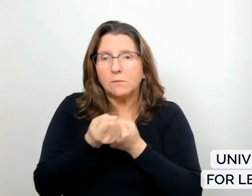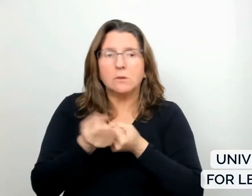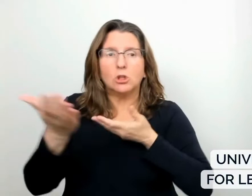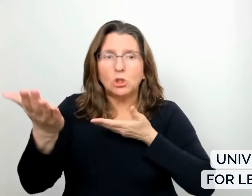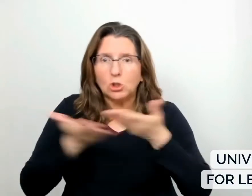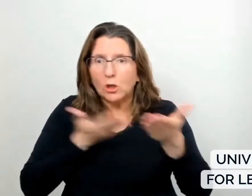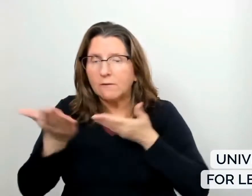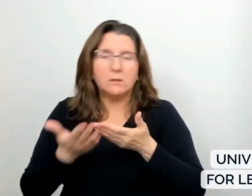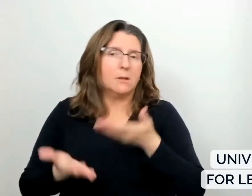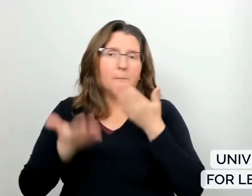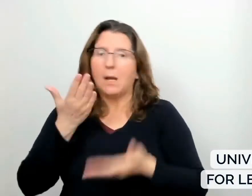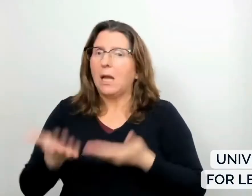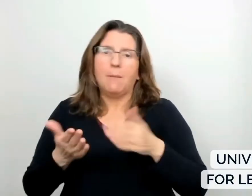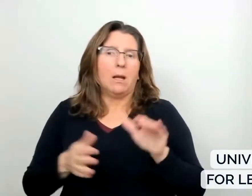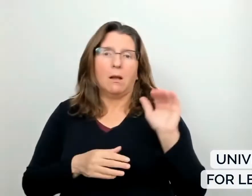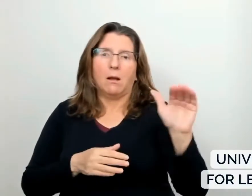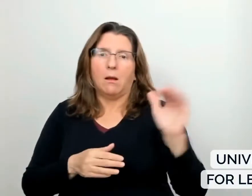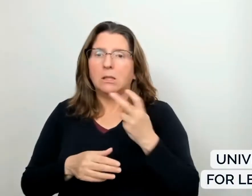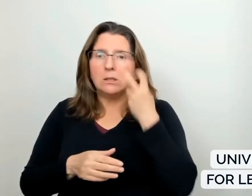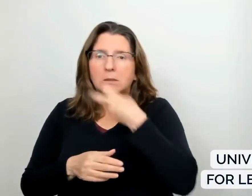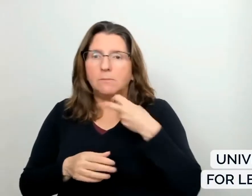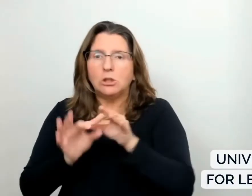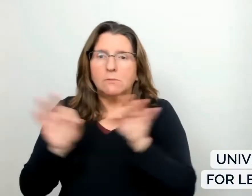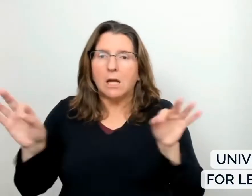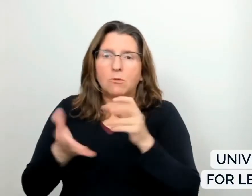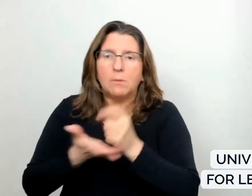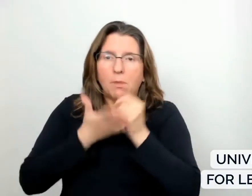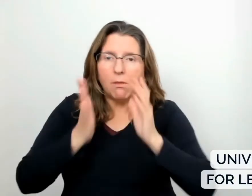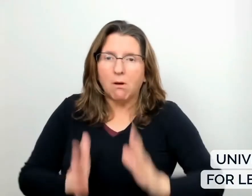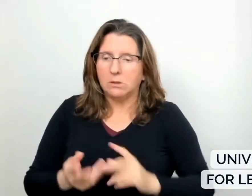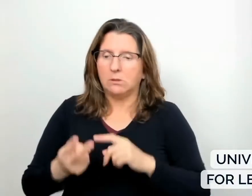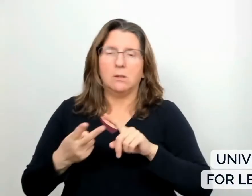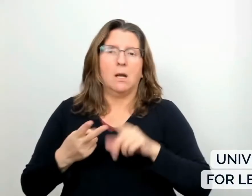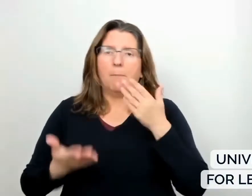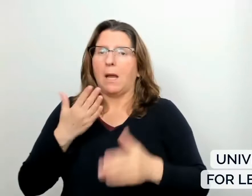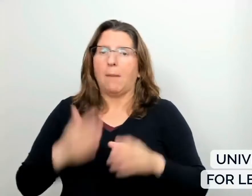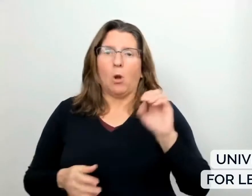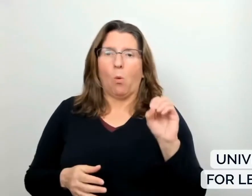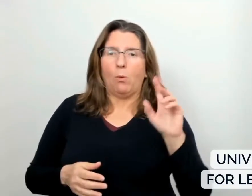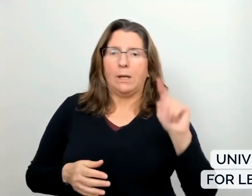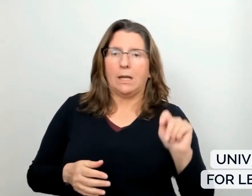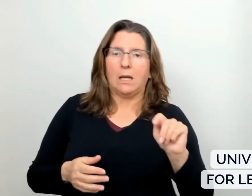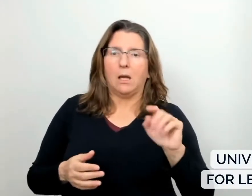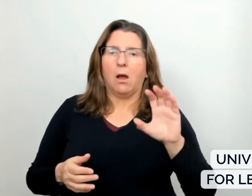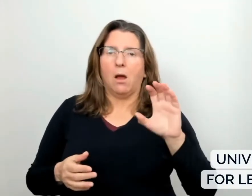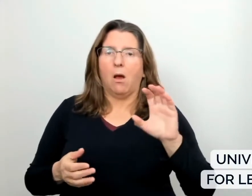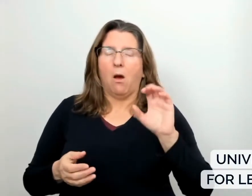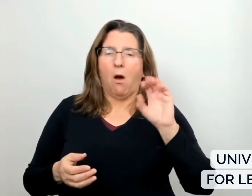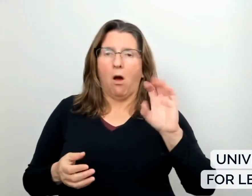Examples could include a speech language pathologist, an occupational therapist,